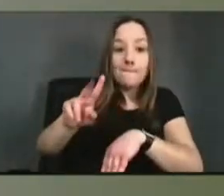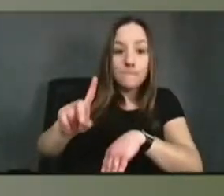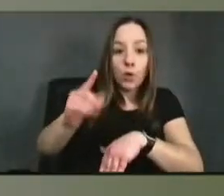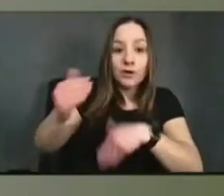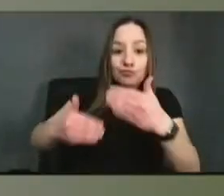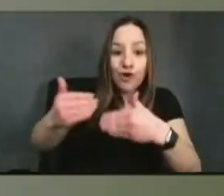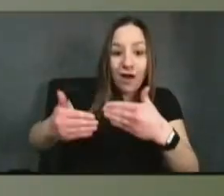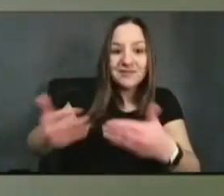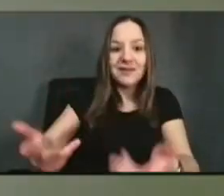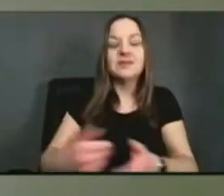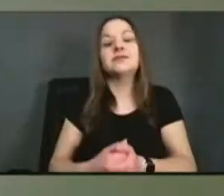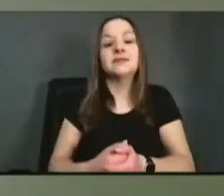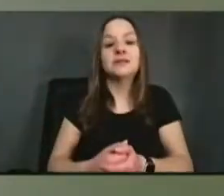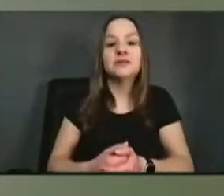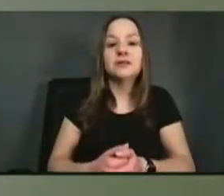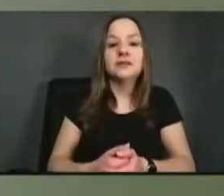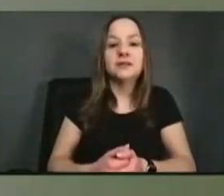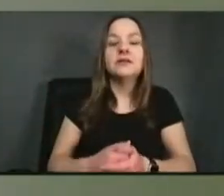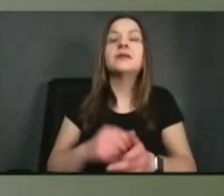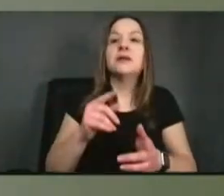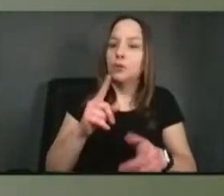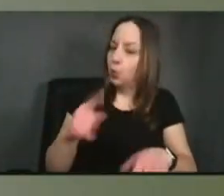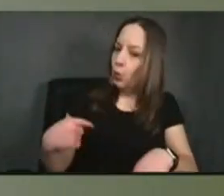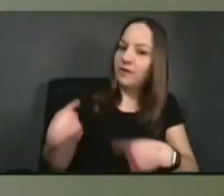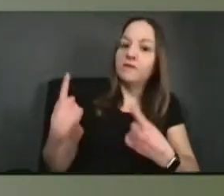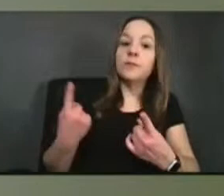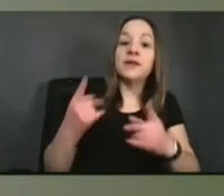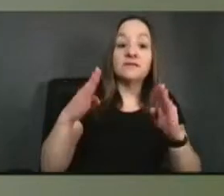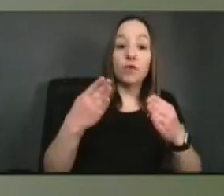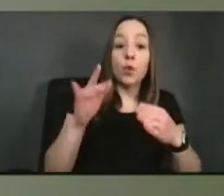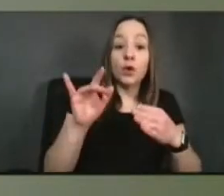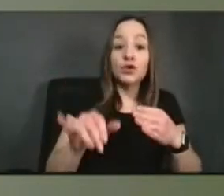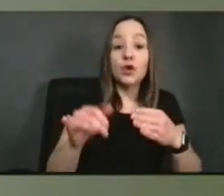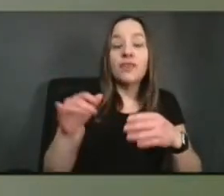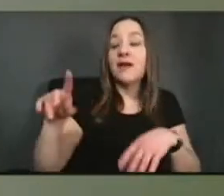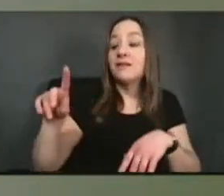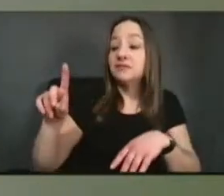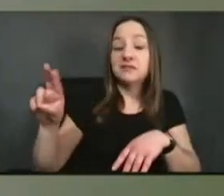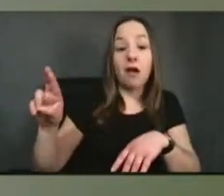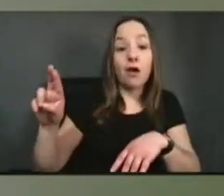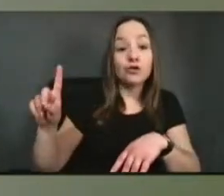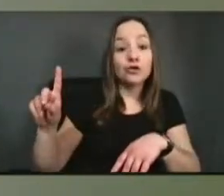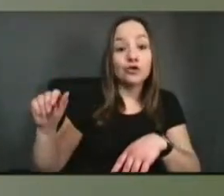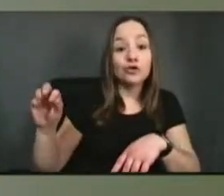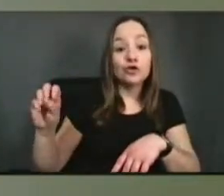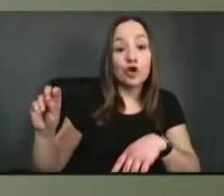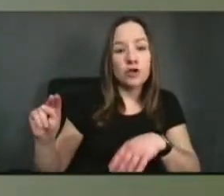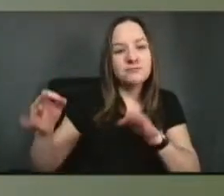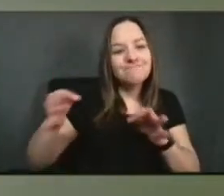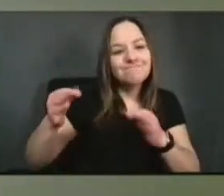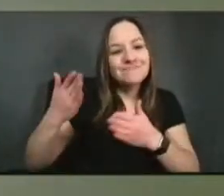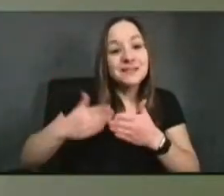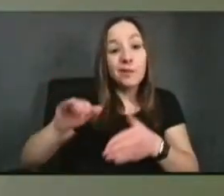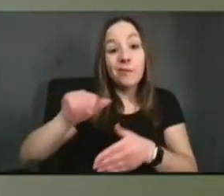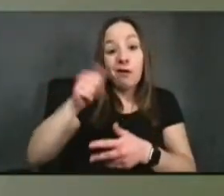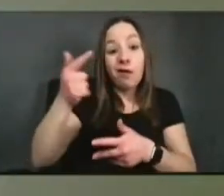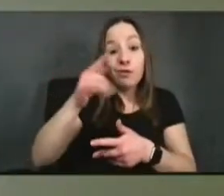them hired in to get them on boarded, So that's an ongoing process as it is, and I know